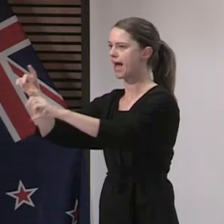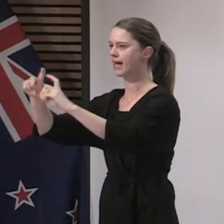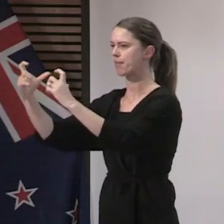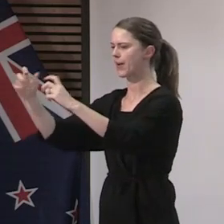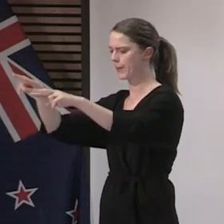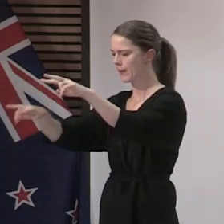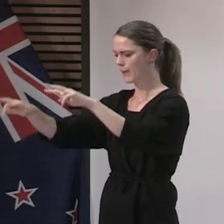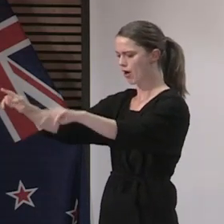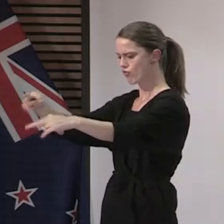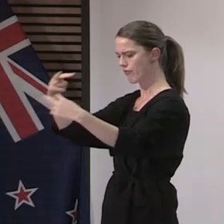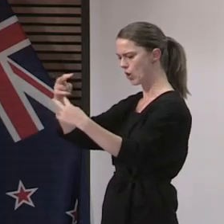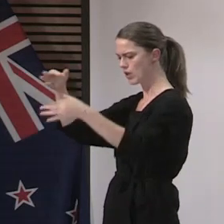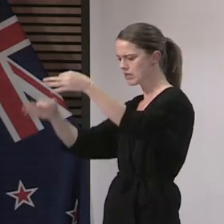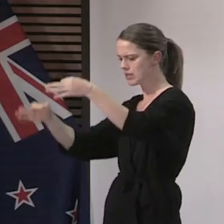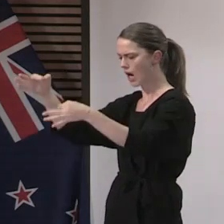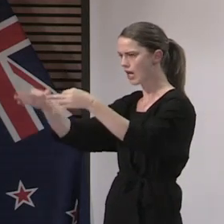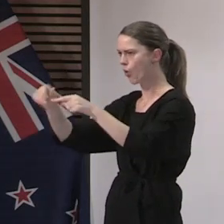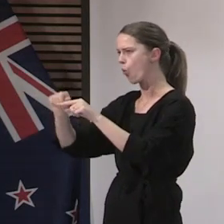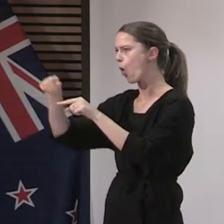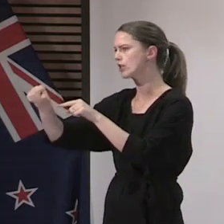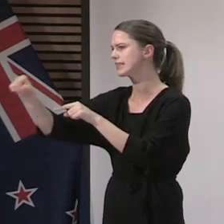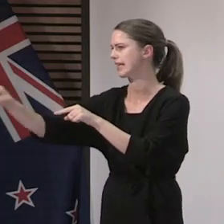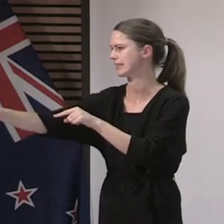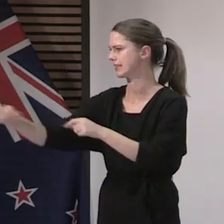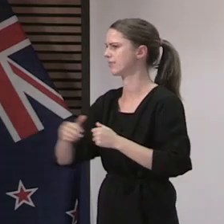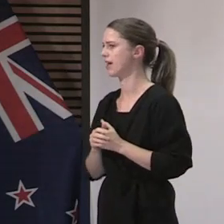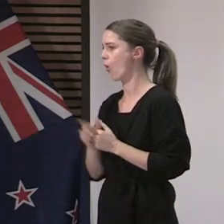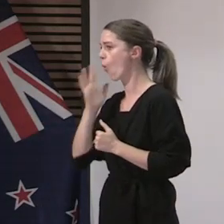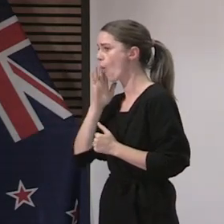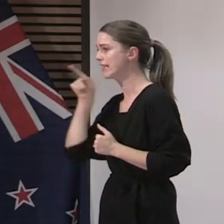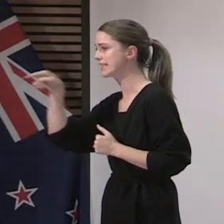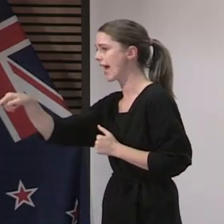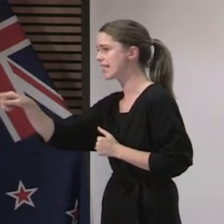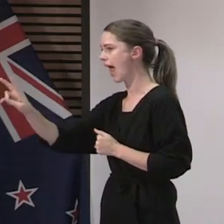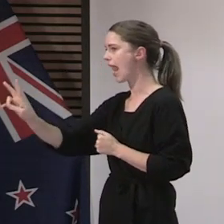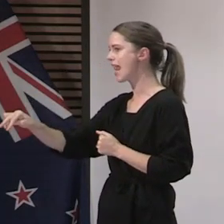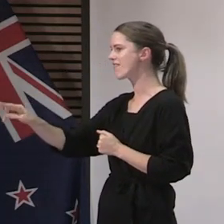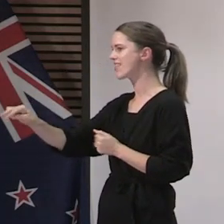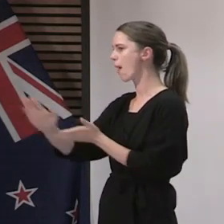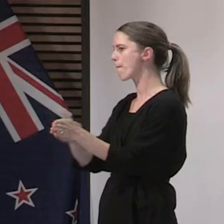at alert Level 3 for two weeks before reviewing how we are